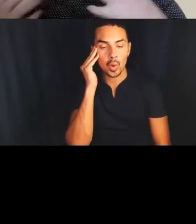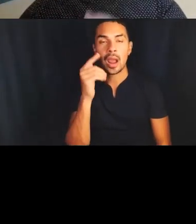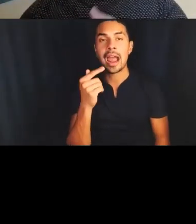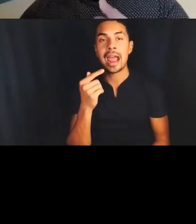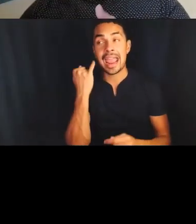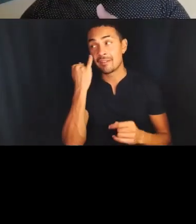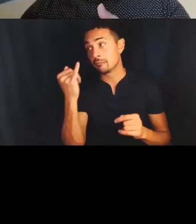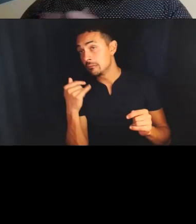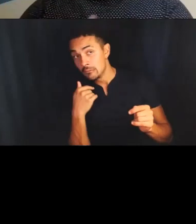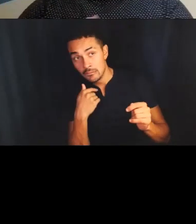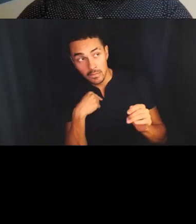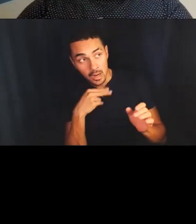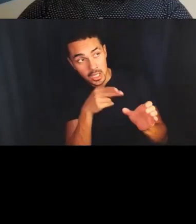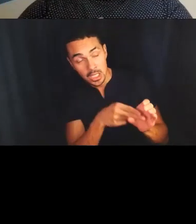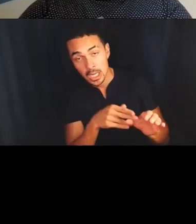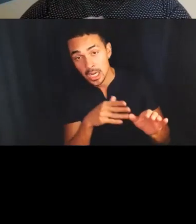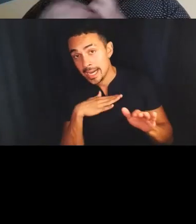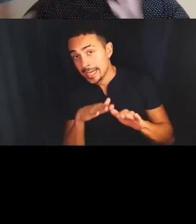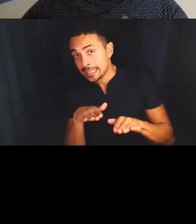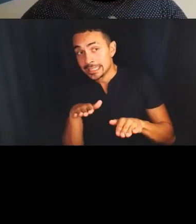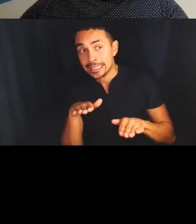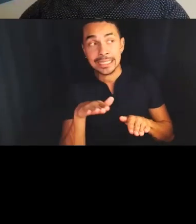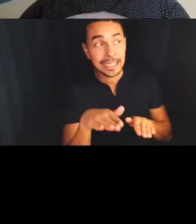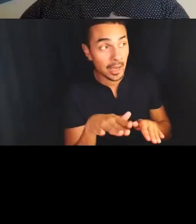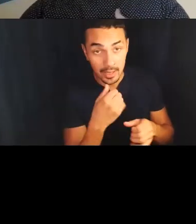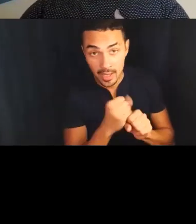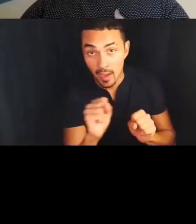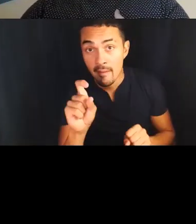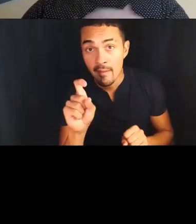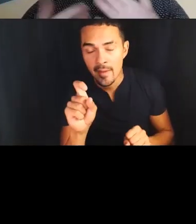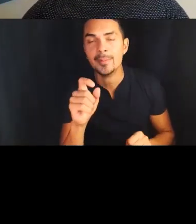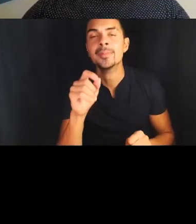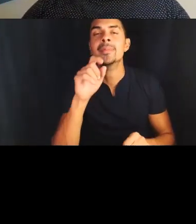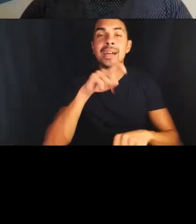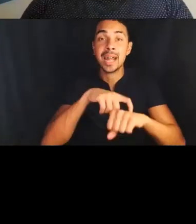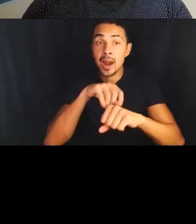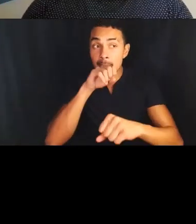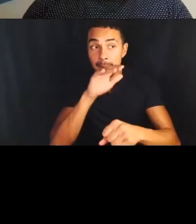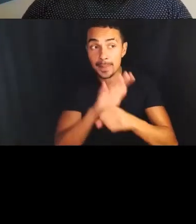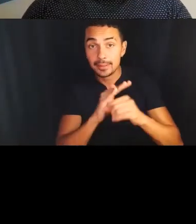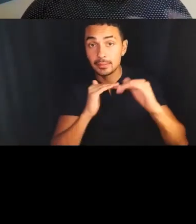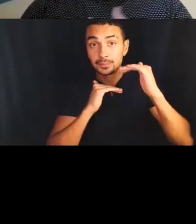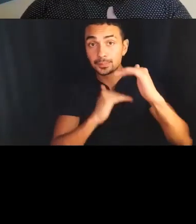what that space is like, know the time commitment and know what we're talking about.